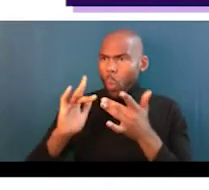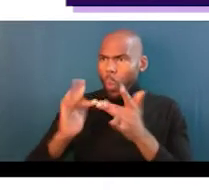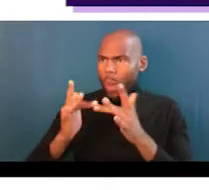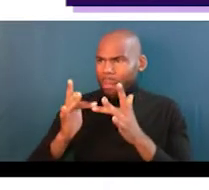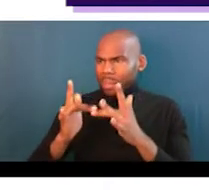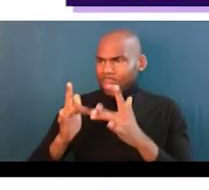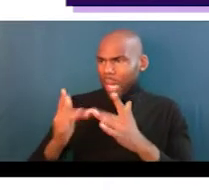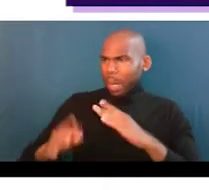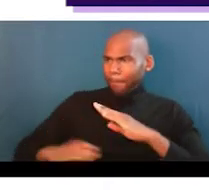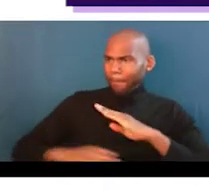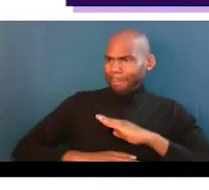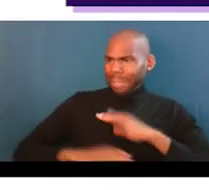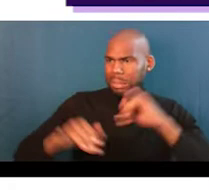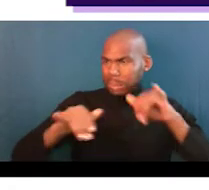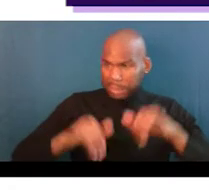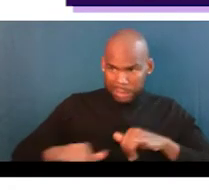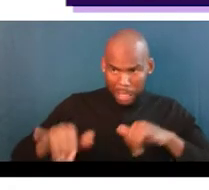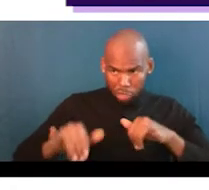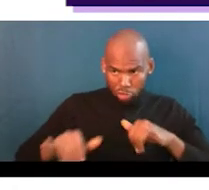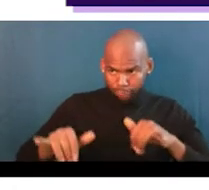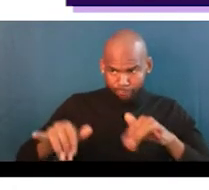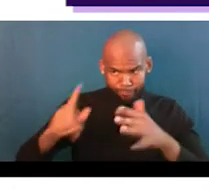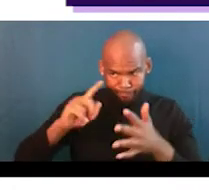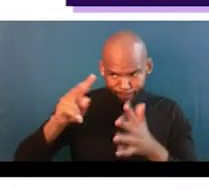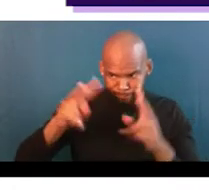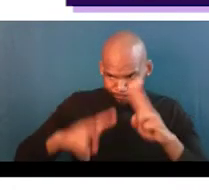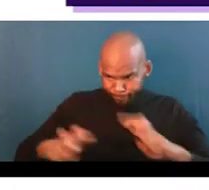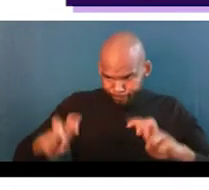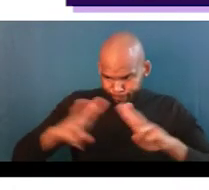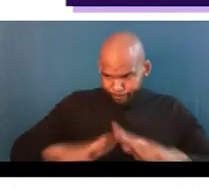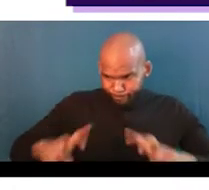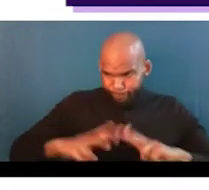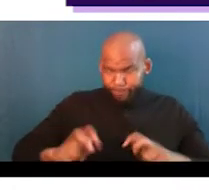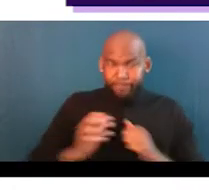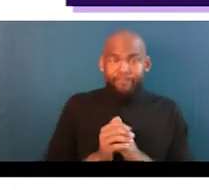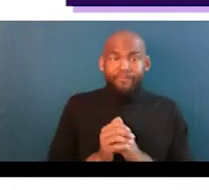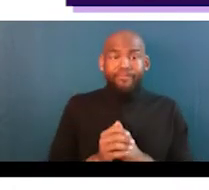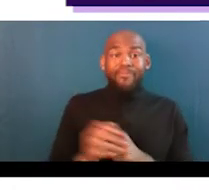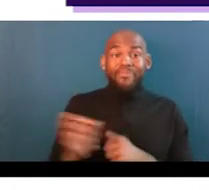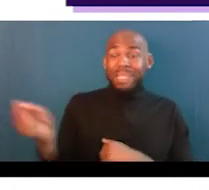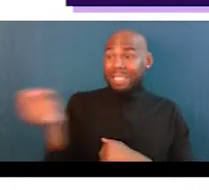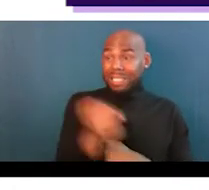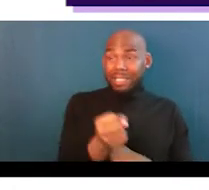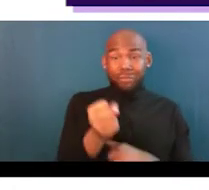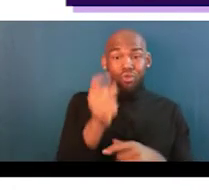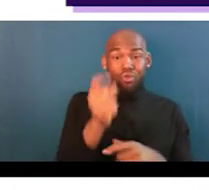meet accessibility standards. People. Getting the right people and skills involved makes